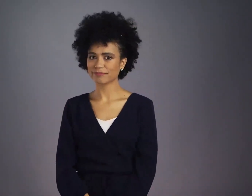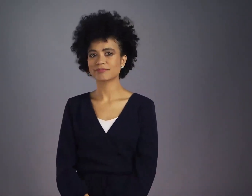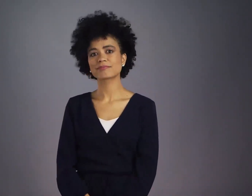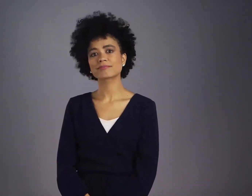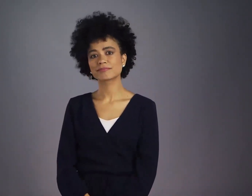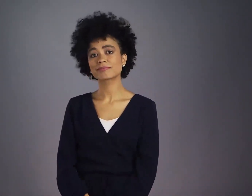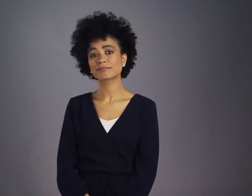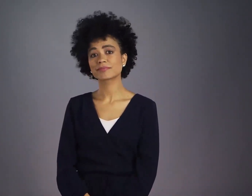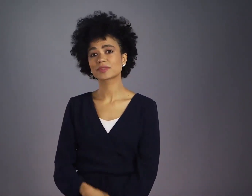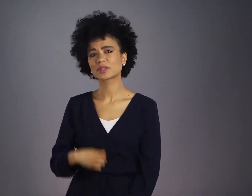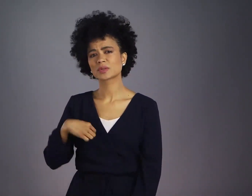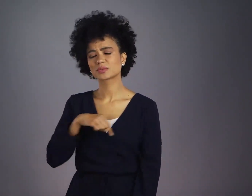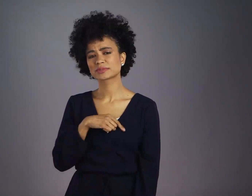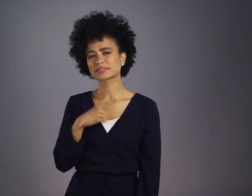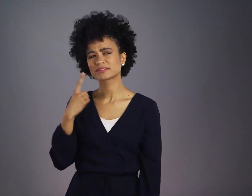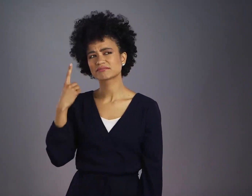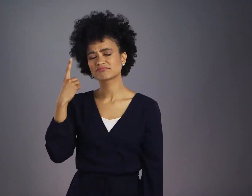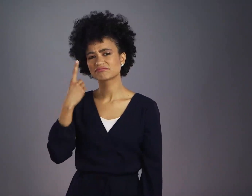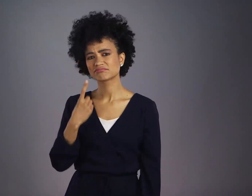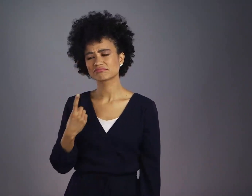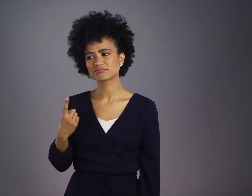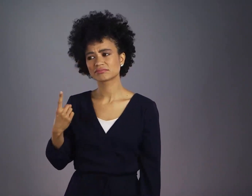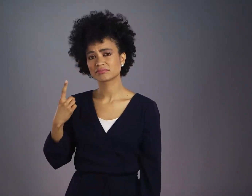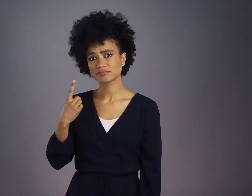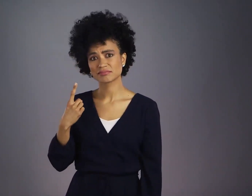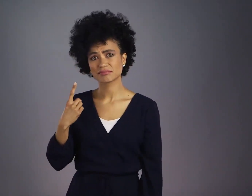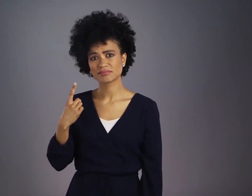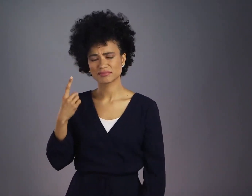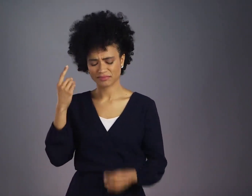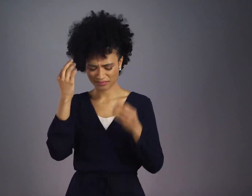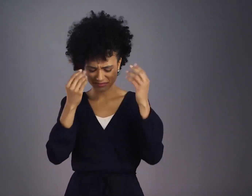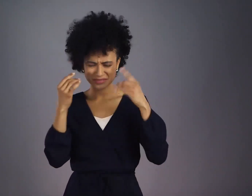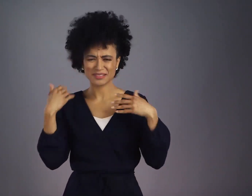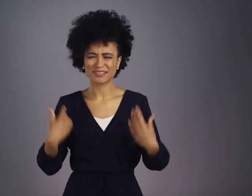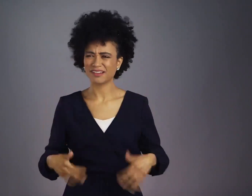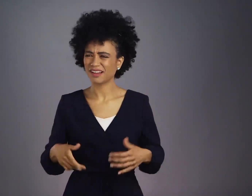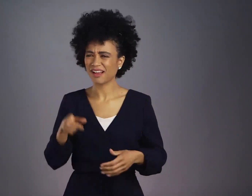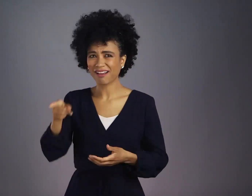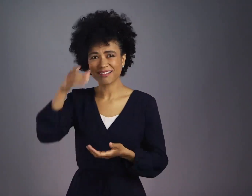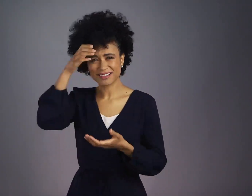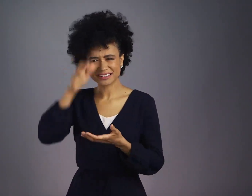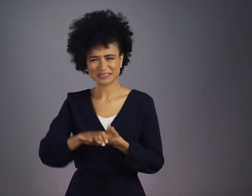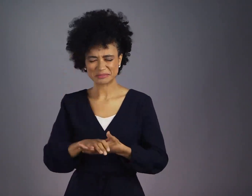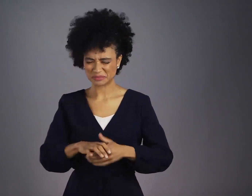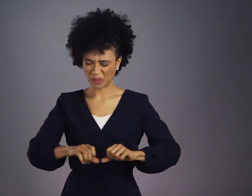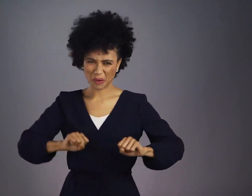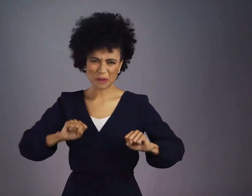How could men who loved their wives and children be so unthinking, so callous, so cruel?